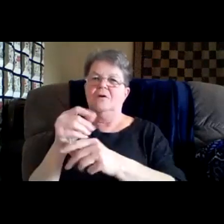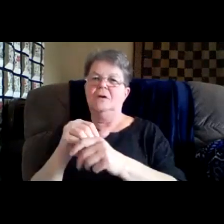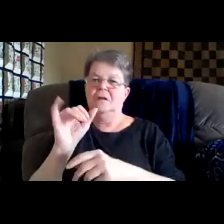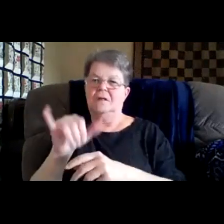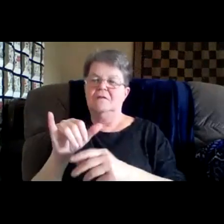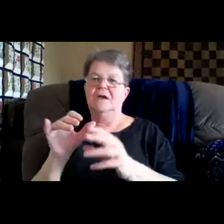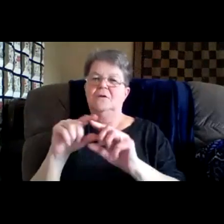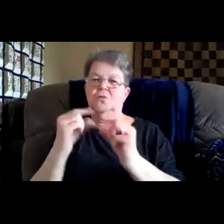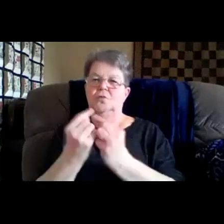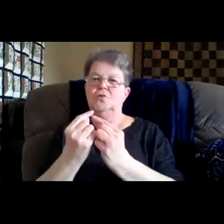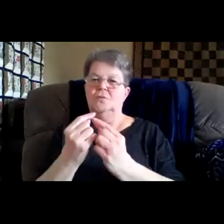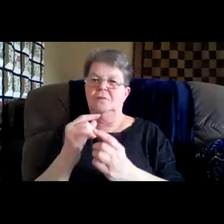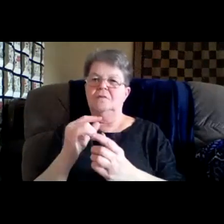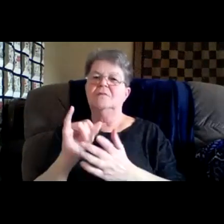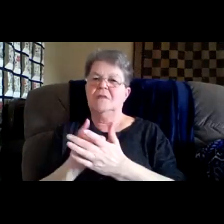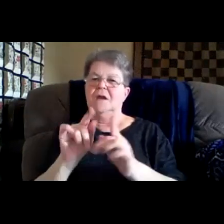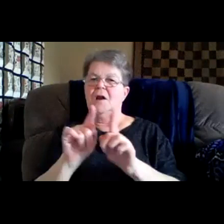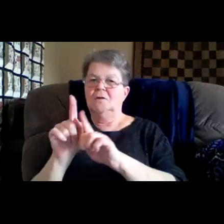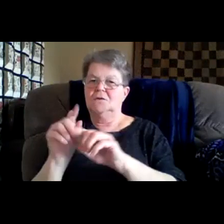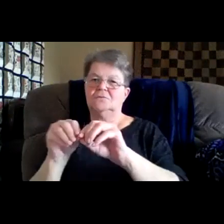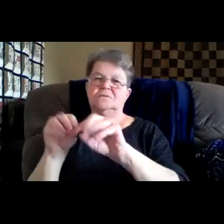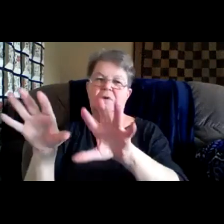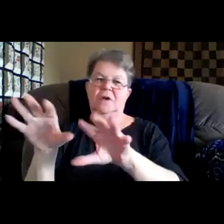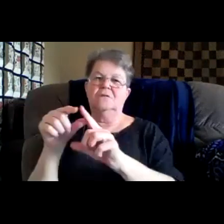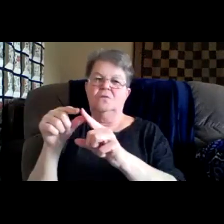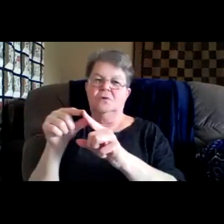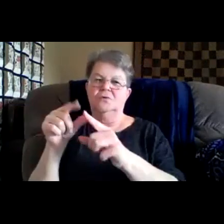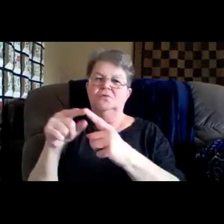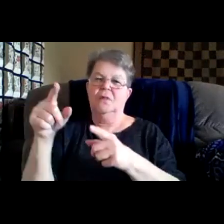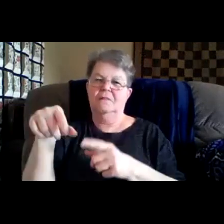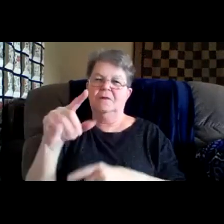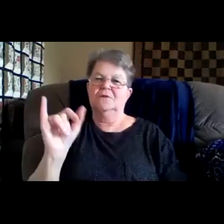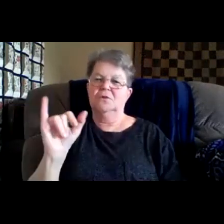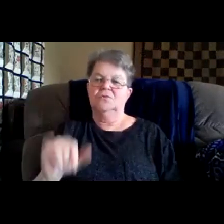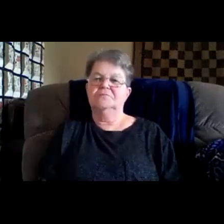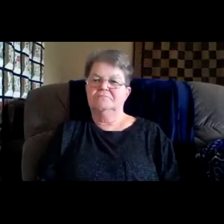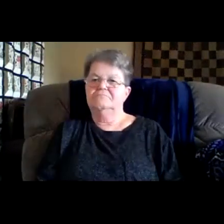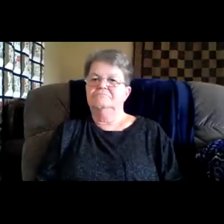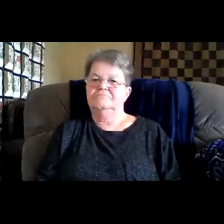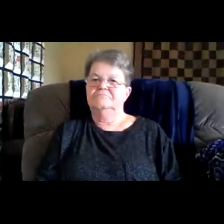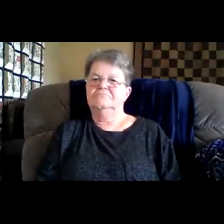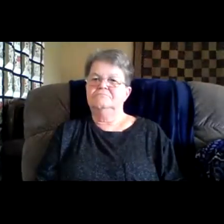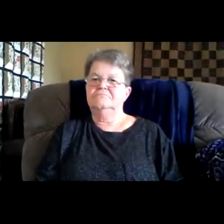So that also got the word out to them a little bit. [Tina] Yeah. So, I think that's it.